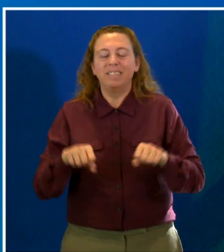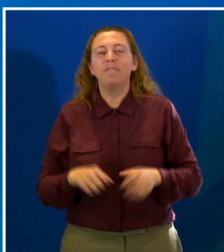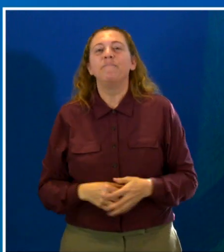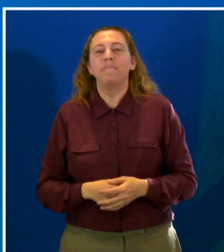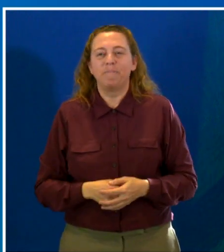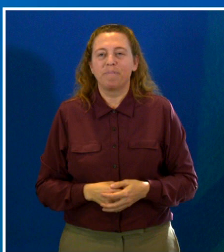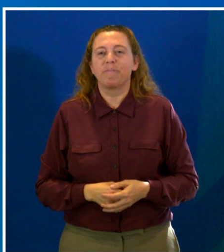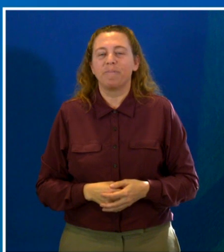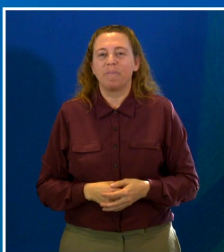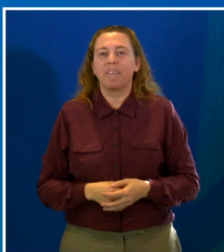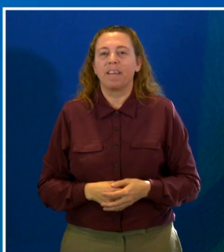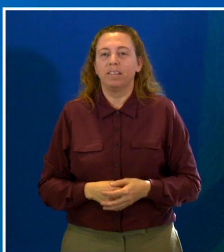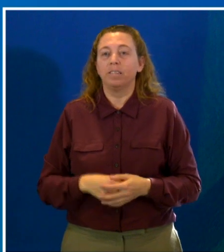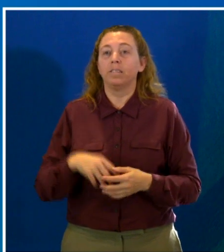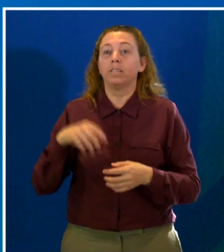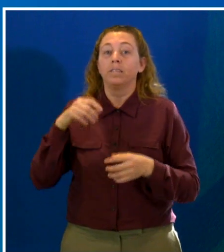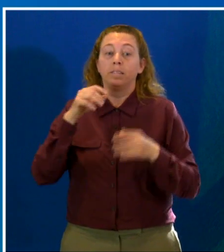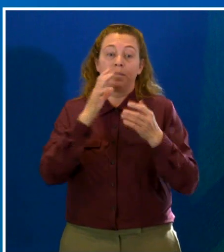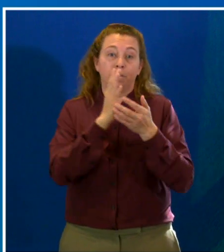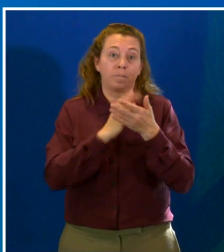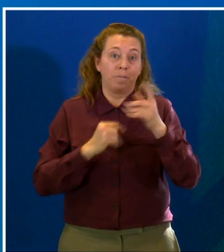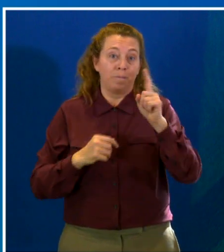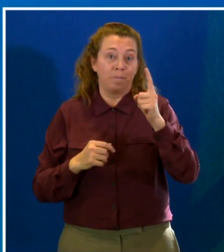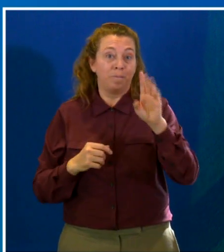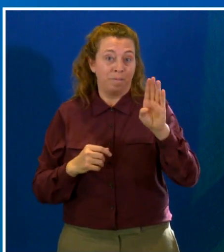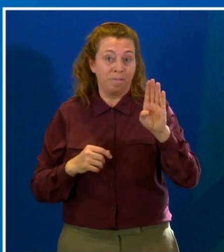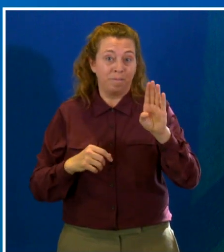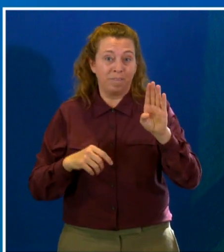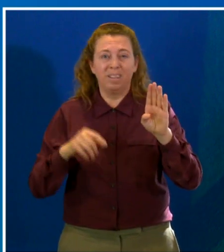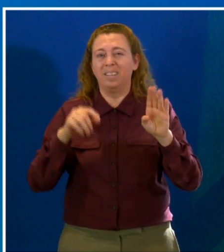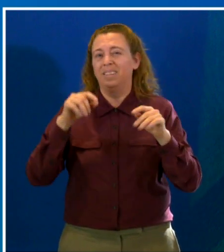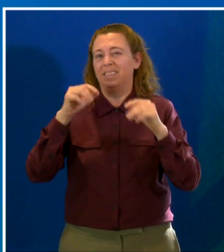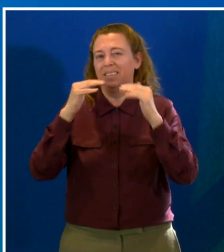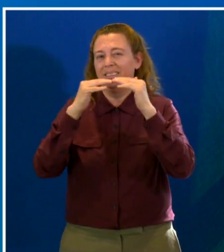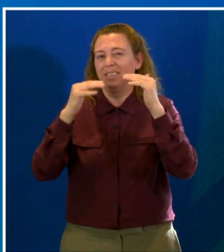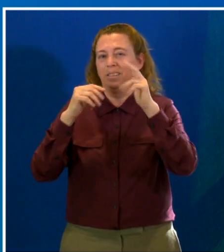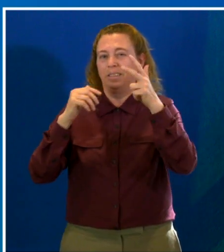and 4 are now eligible for vaccination and this includes